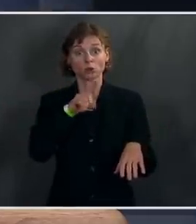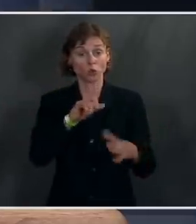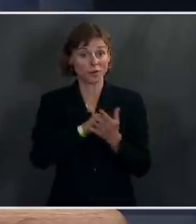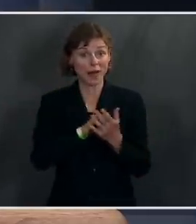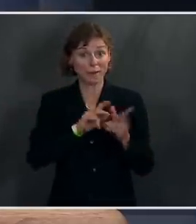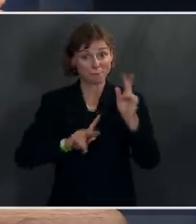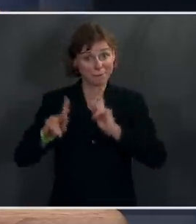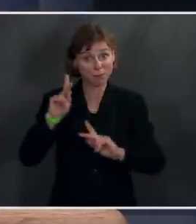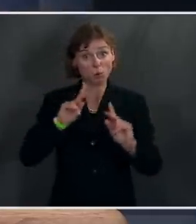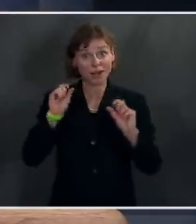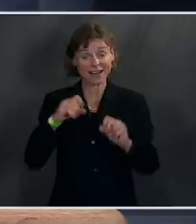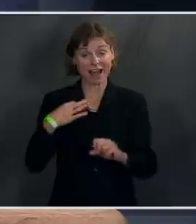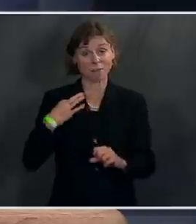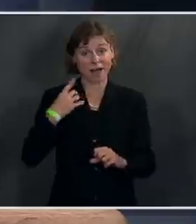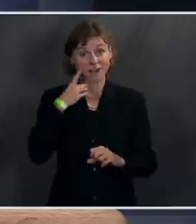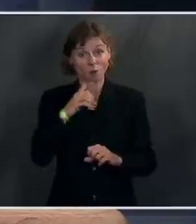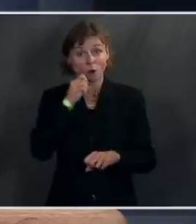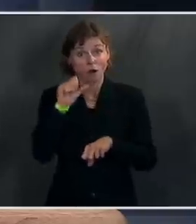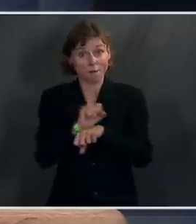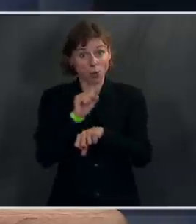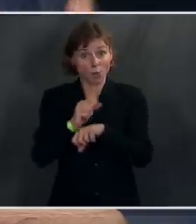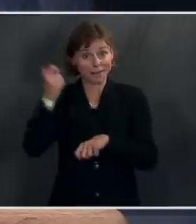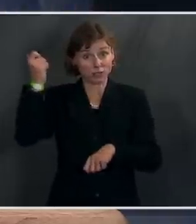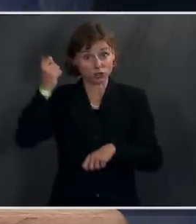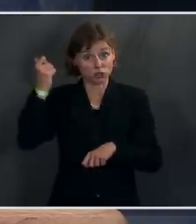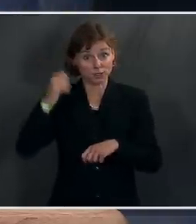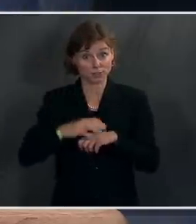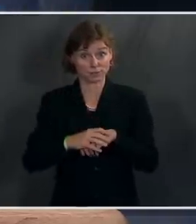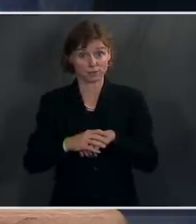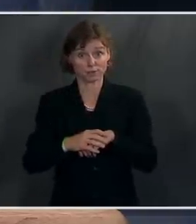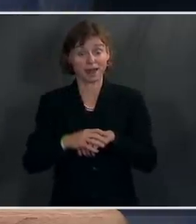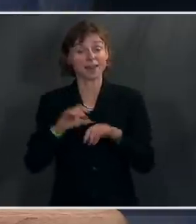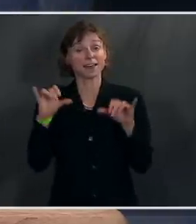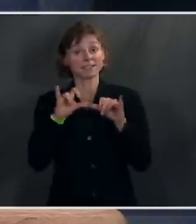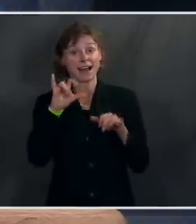These are -- the size of the package was determined, of course, in consultation with members on the Hill,